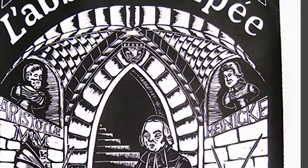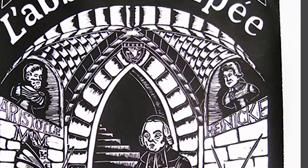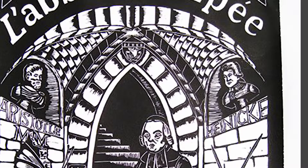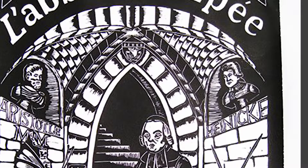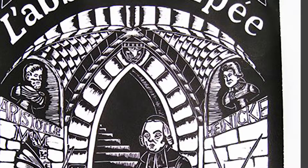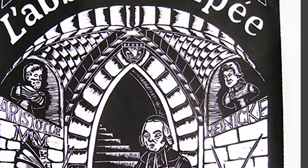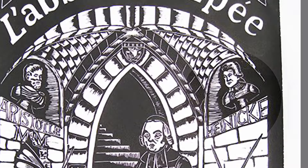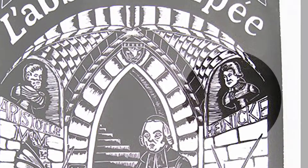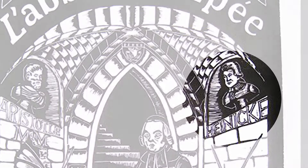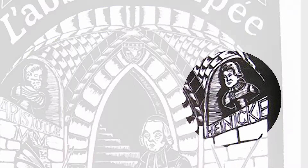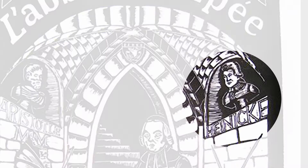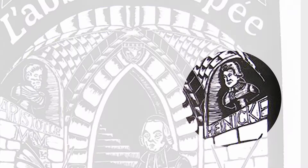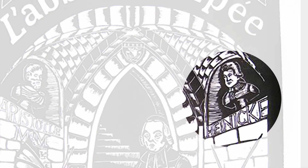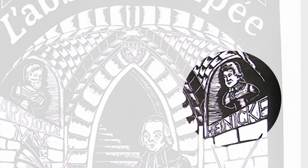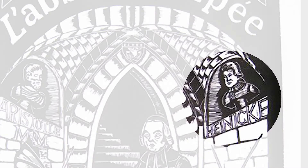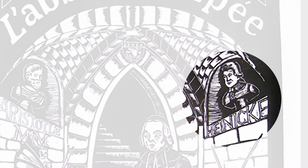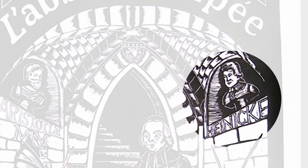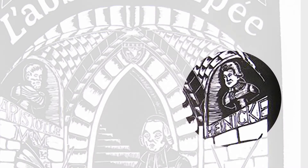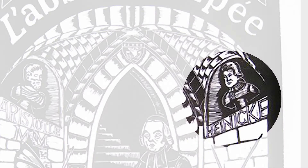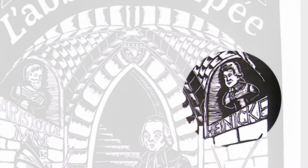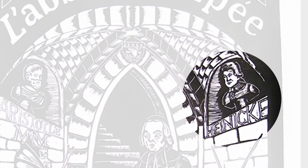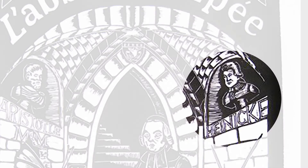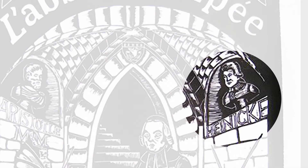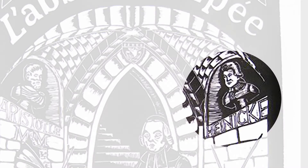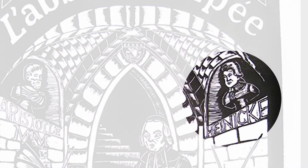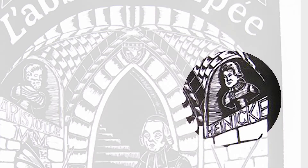The other bust represents a second challenge to deaf liberation.